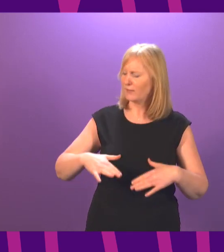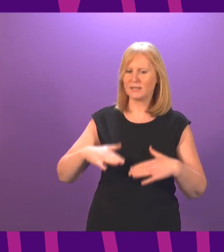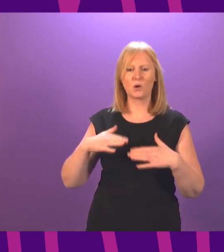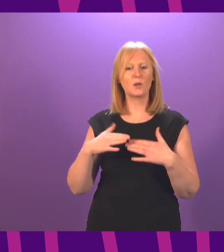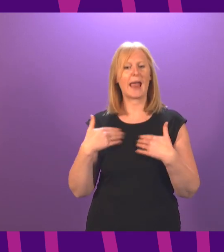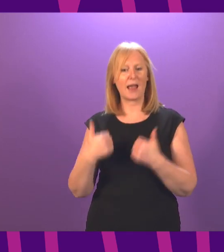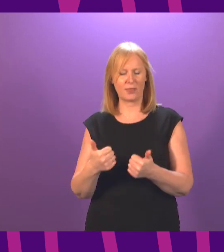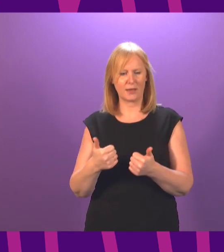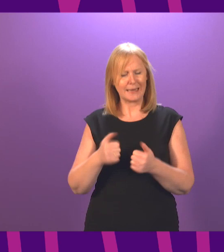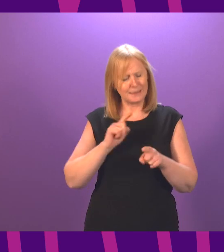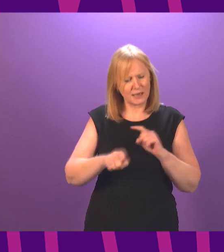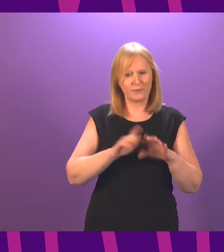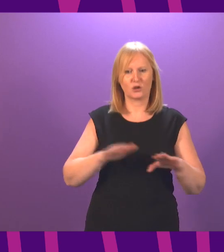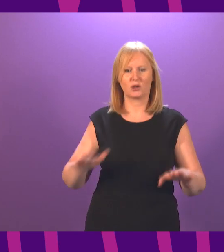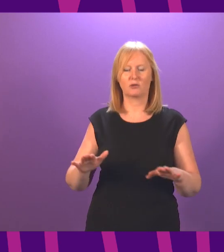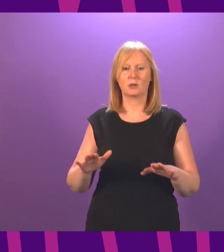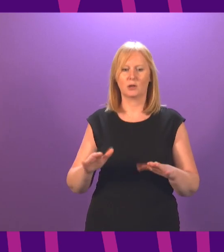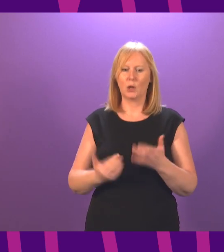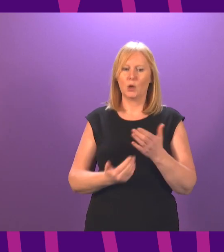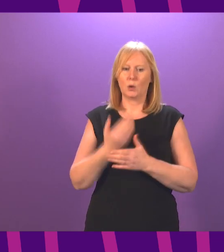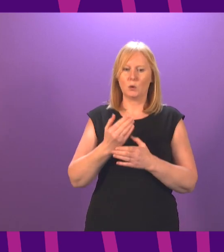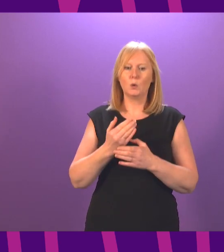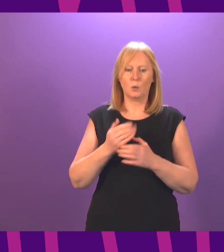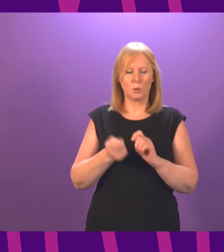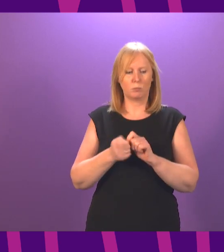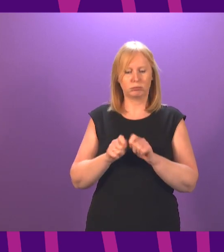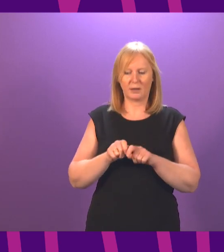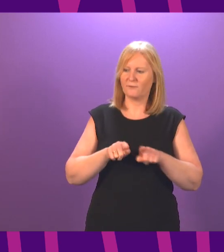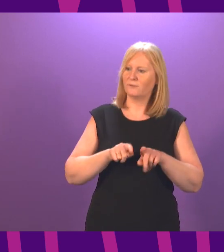important for that of children. Even though the new strain of the virus might be 70 per